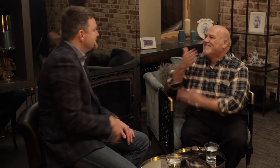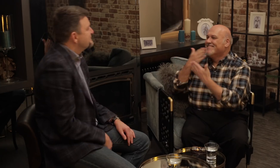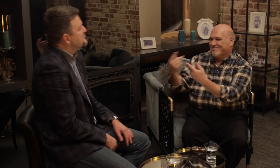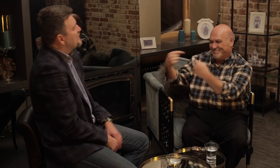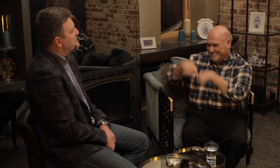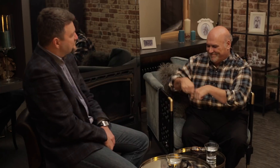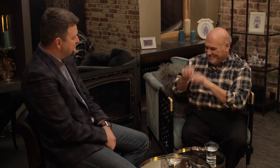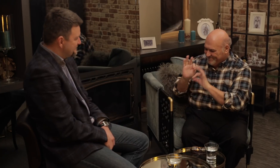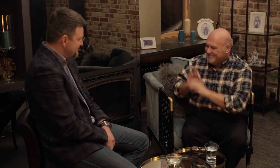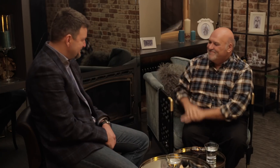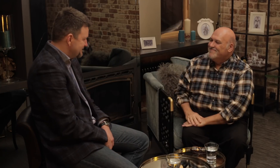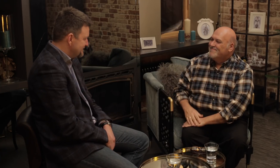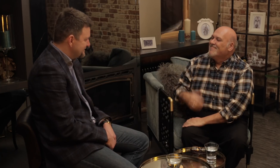Thank you for being here.